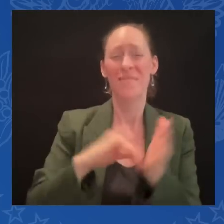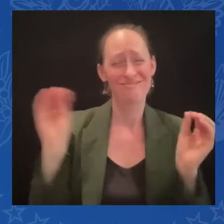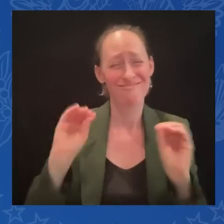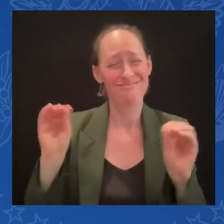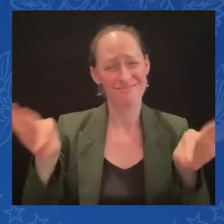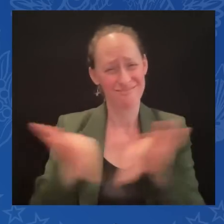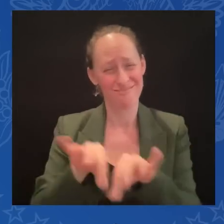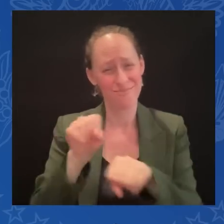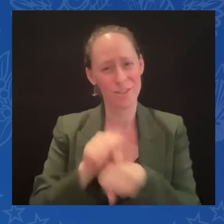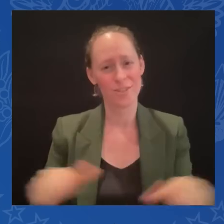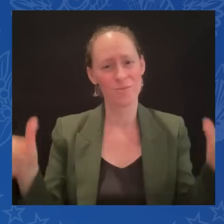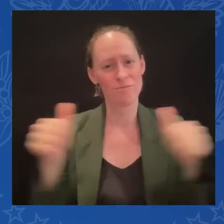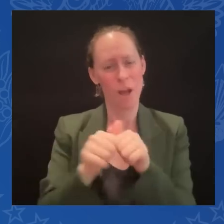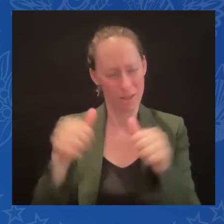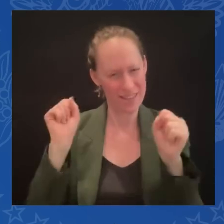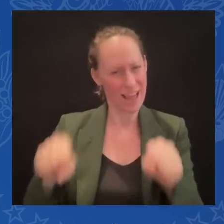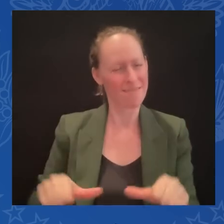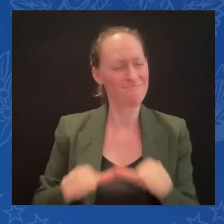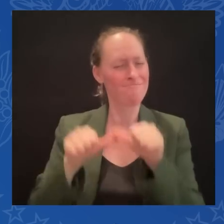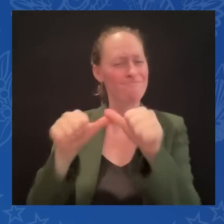God bless you all. And may God protect our troops.